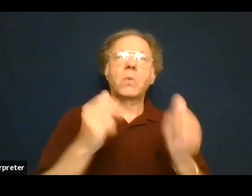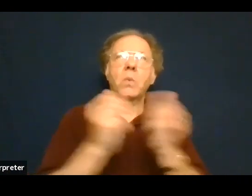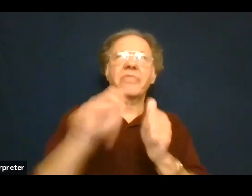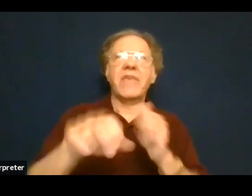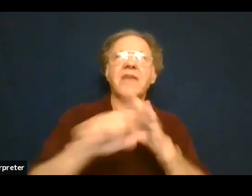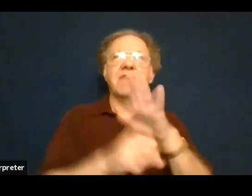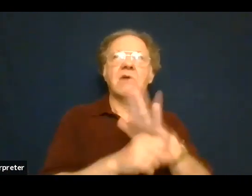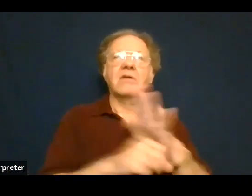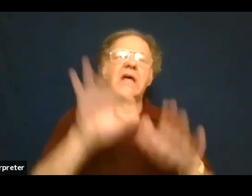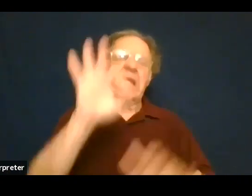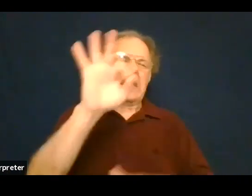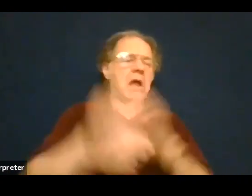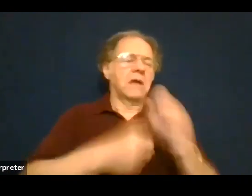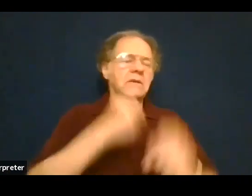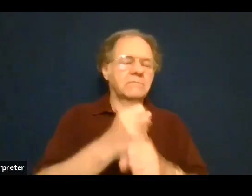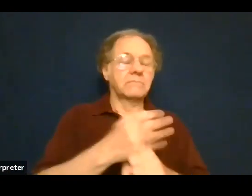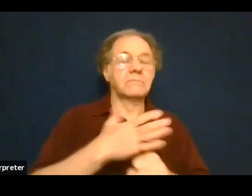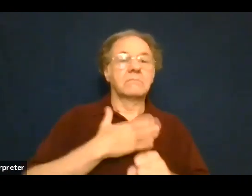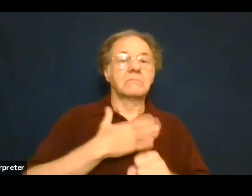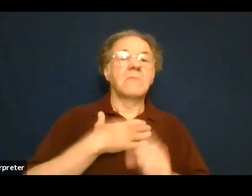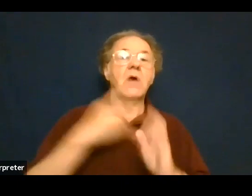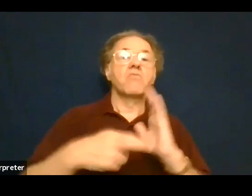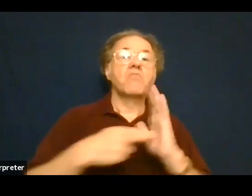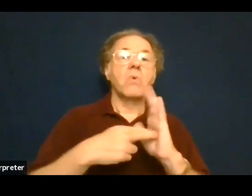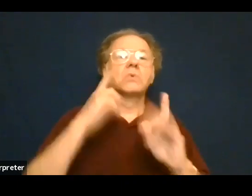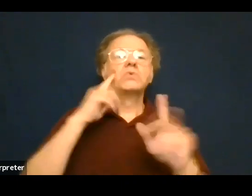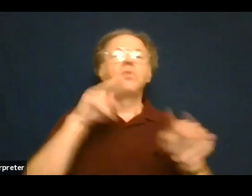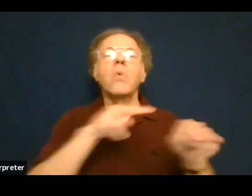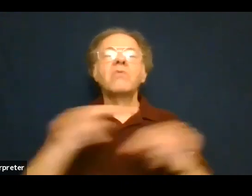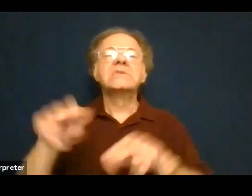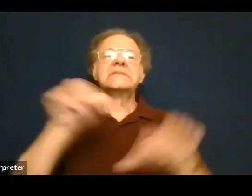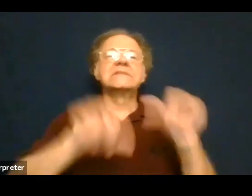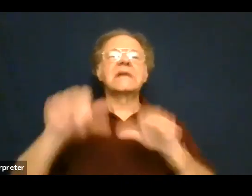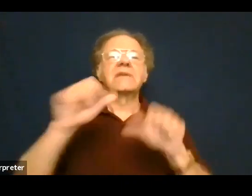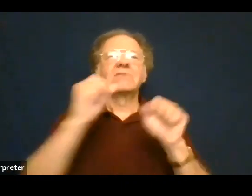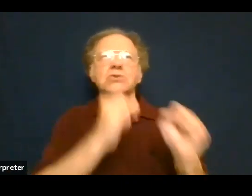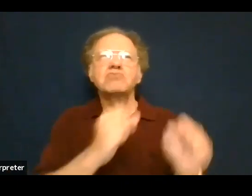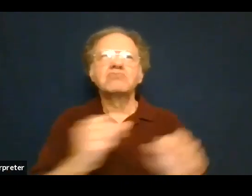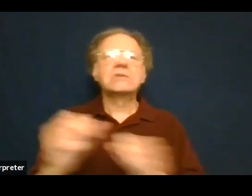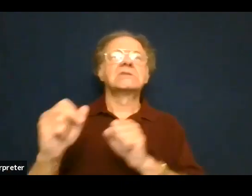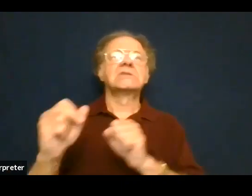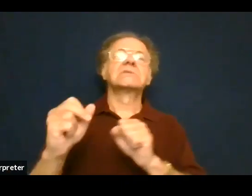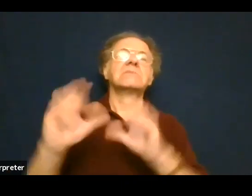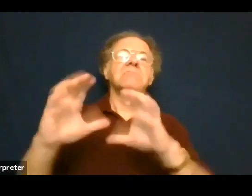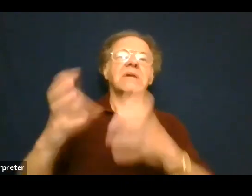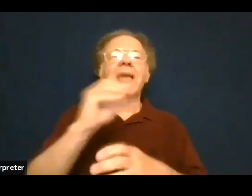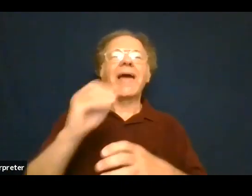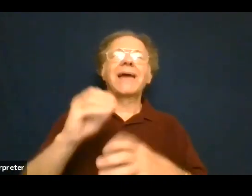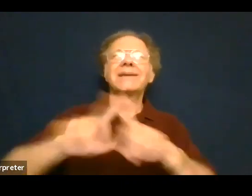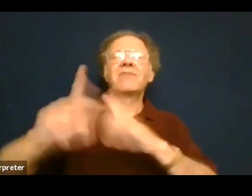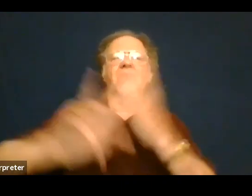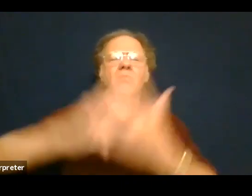And my role is to oversee the science strategic plan and the programs that we support in the foundation